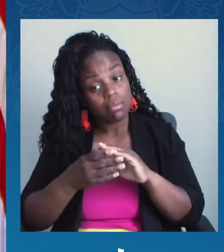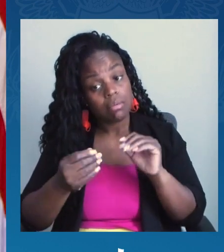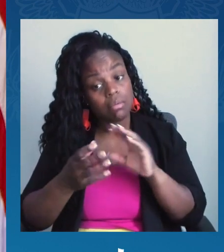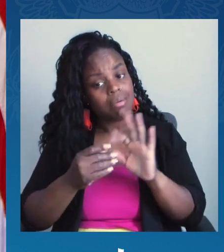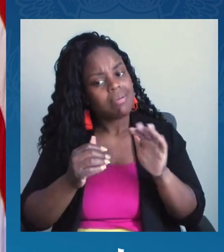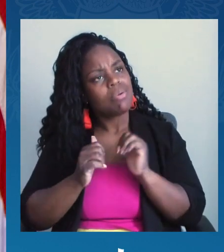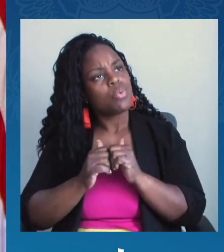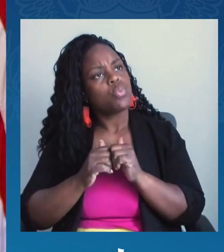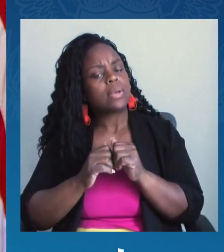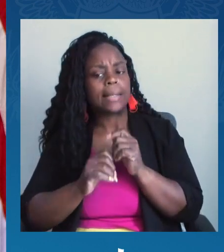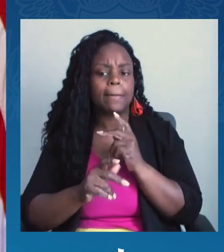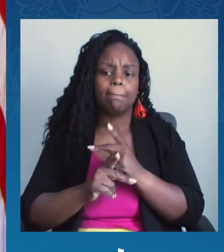is if their teacher has a gun.